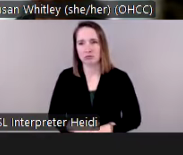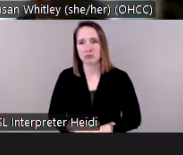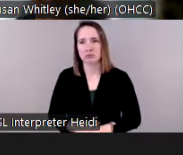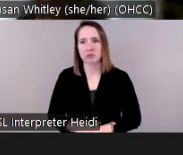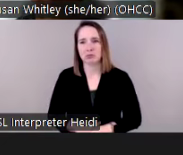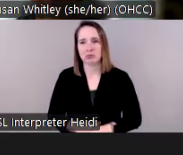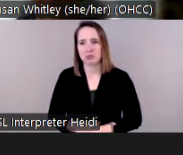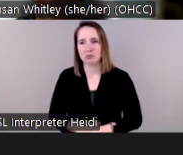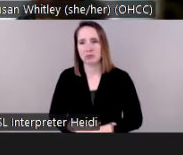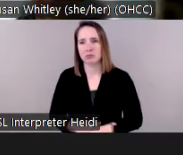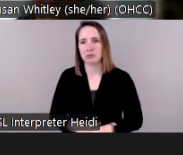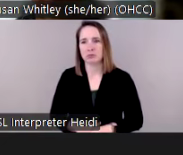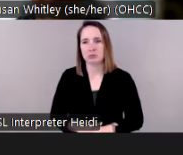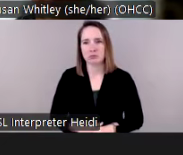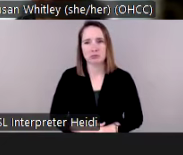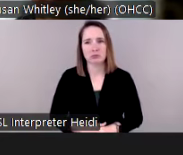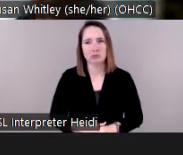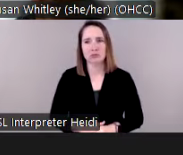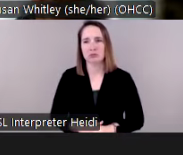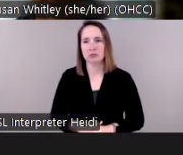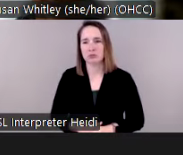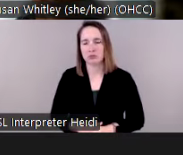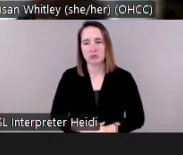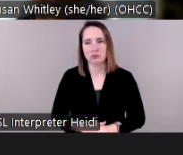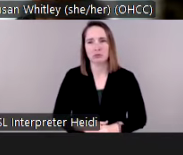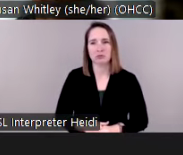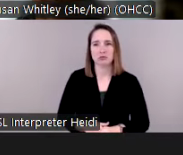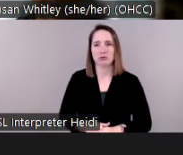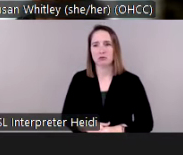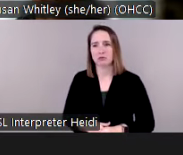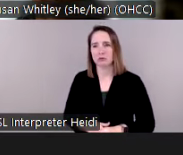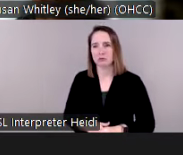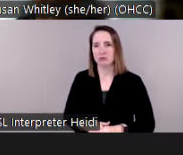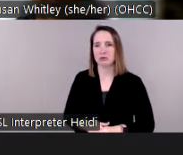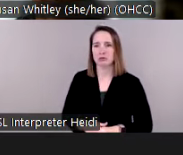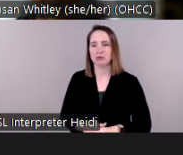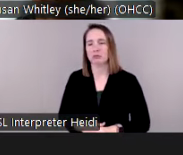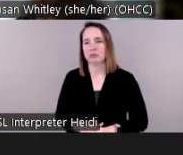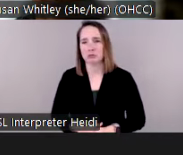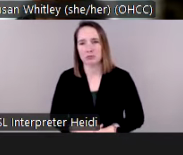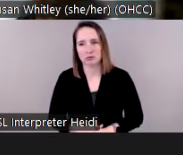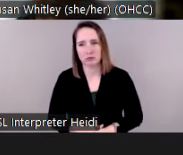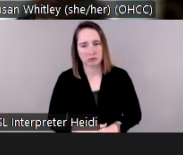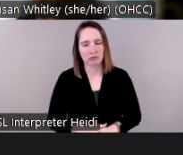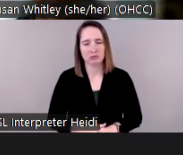Mande, C H I N E S E.